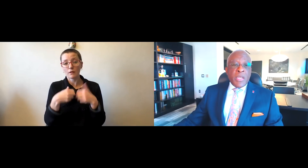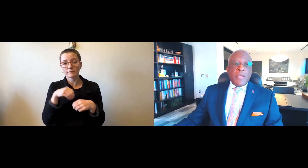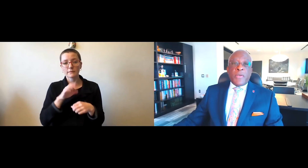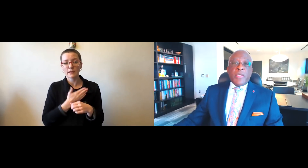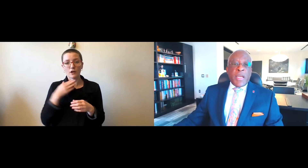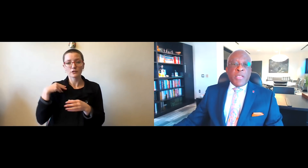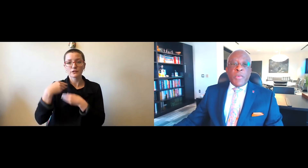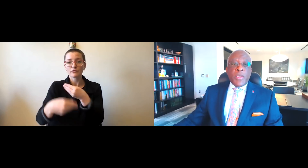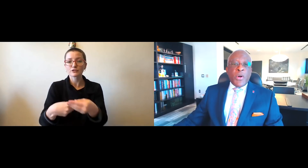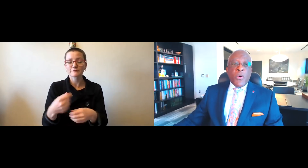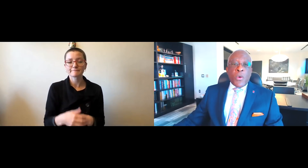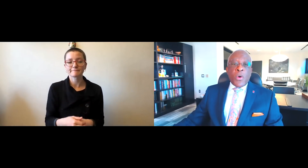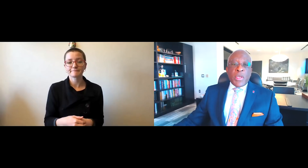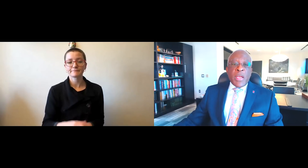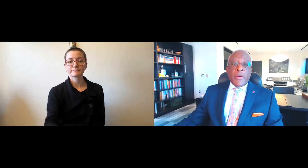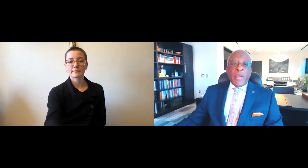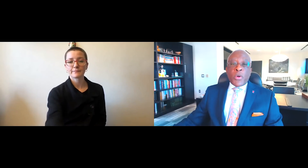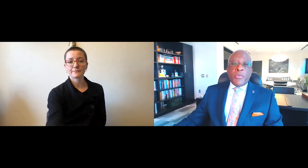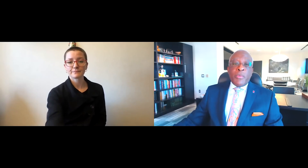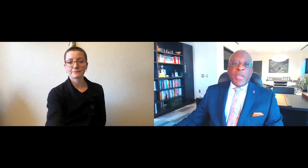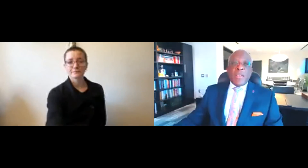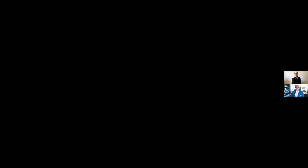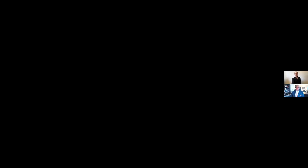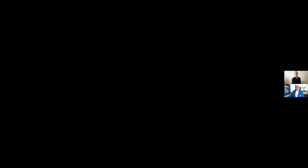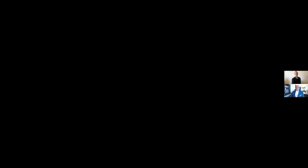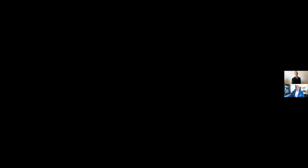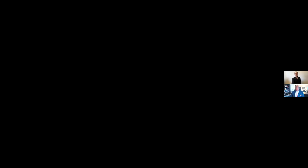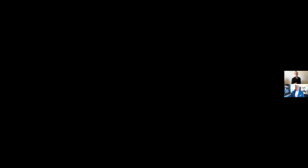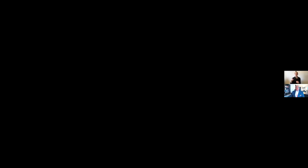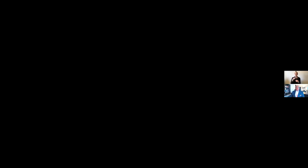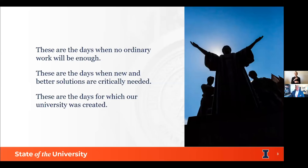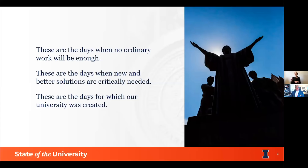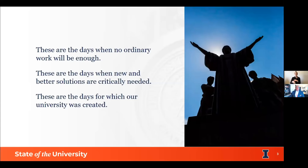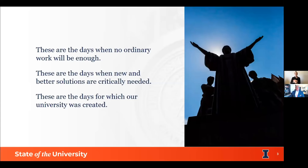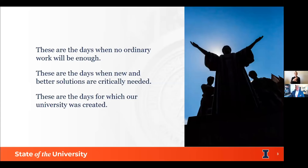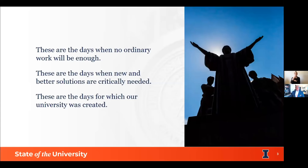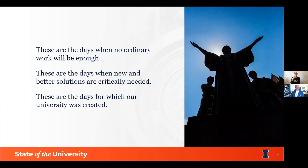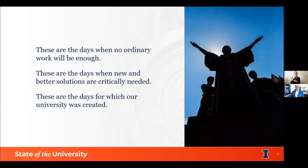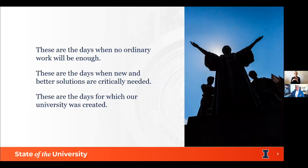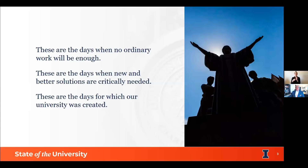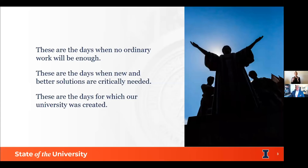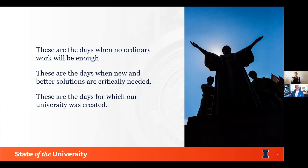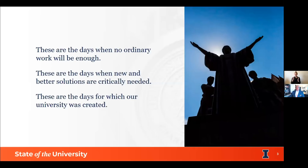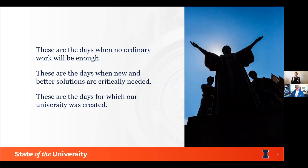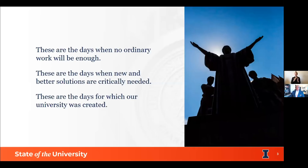These are the days when no ordinary work will be enough or sufficient. These are the days when new